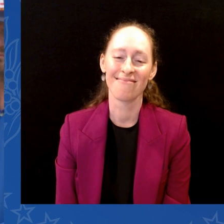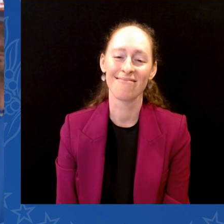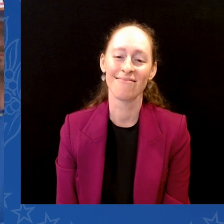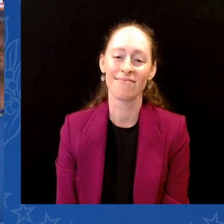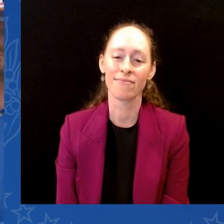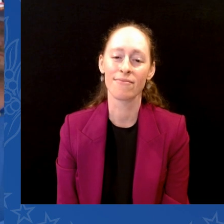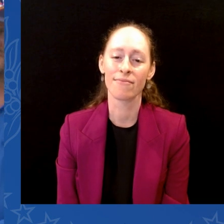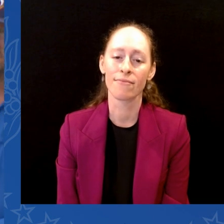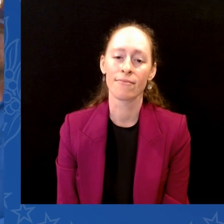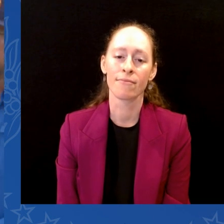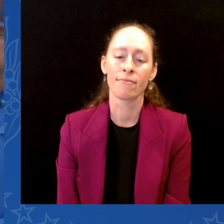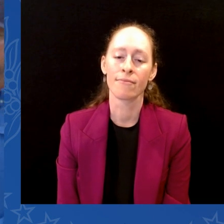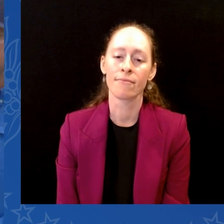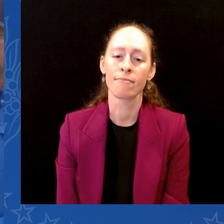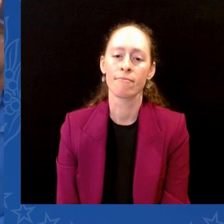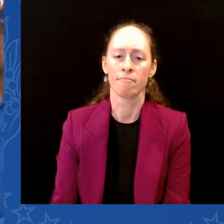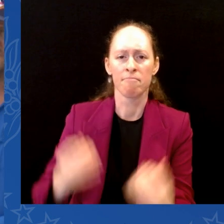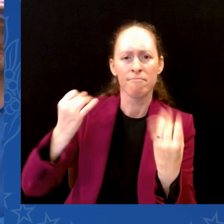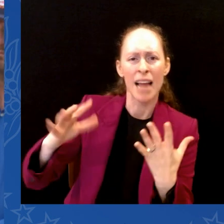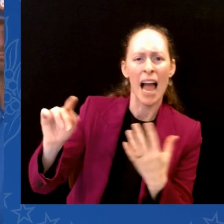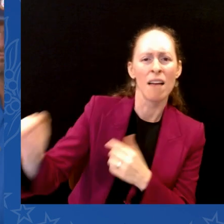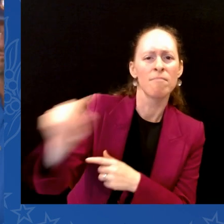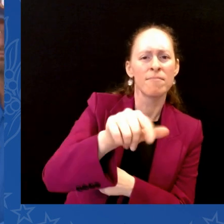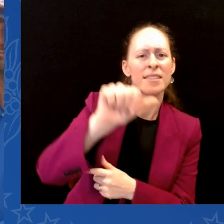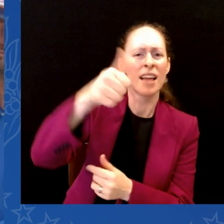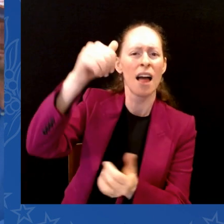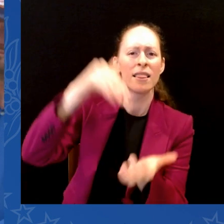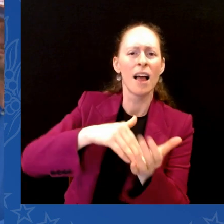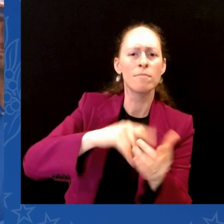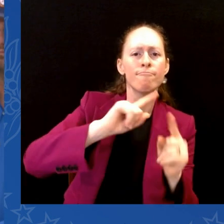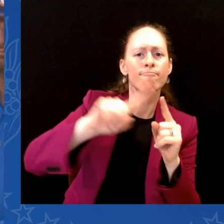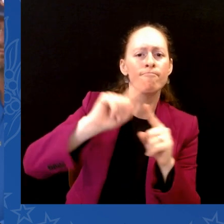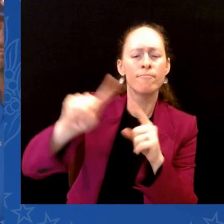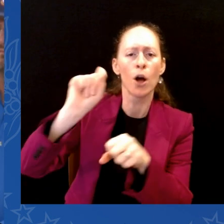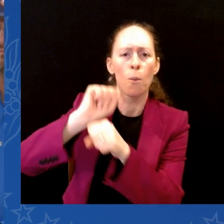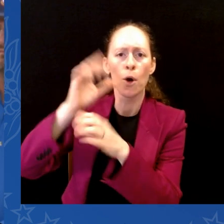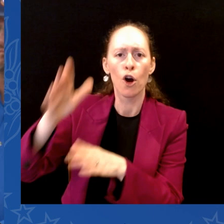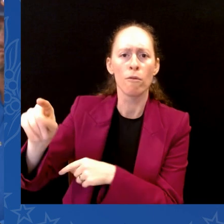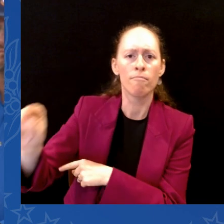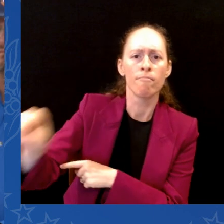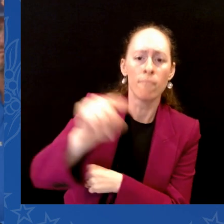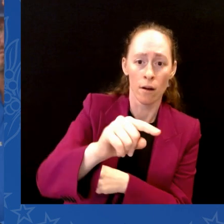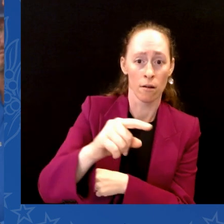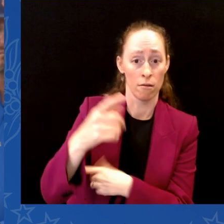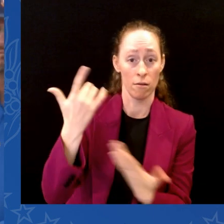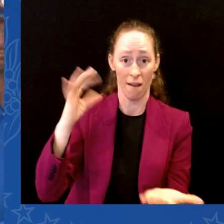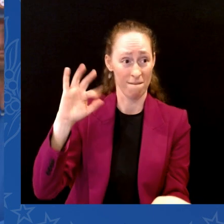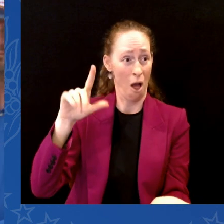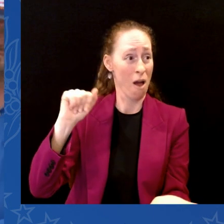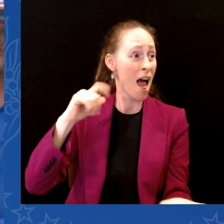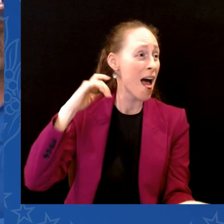responded to the call from Florida that needed help. Thousands -- thousands from all across America,